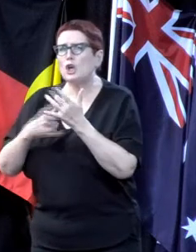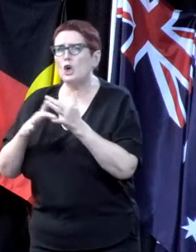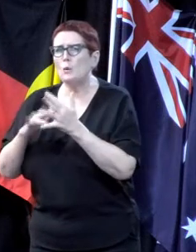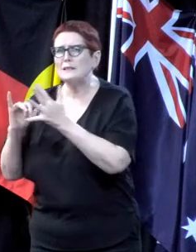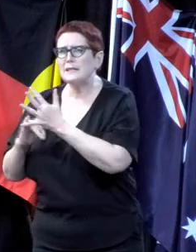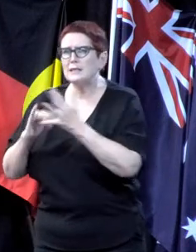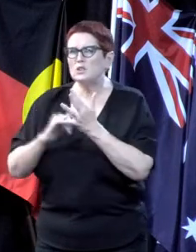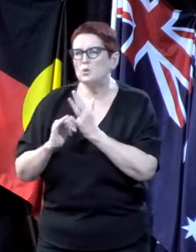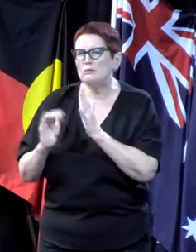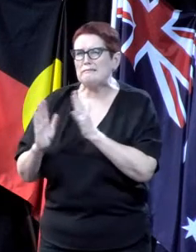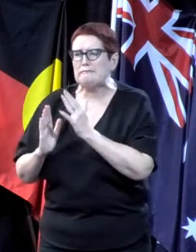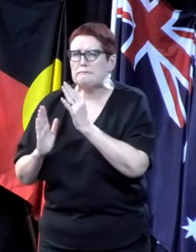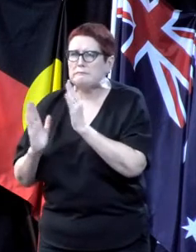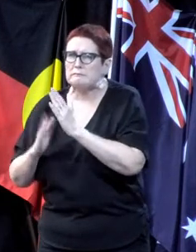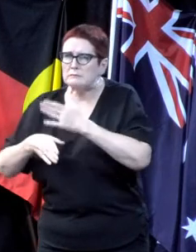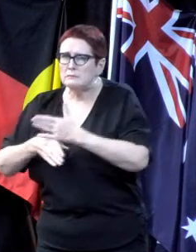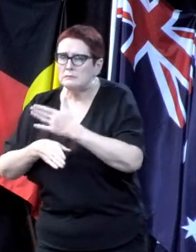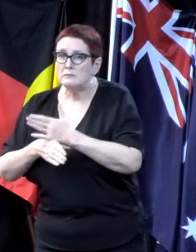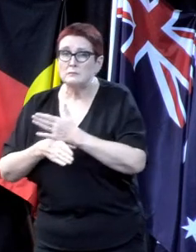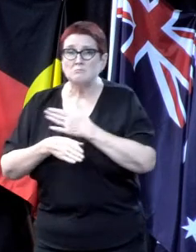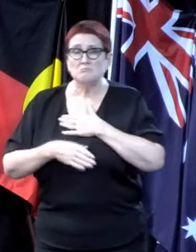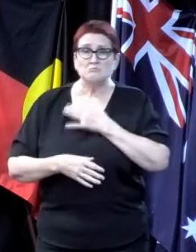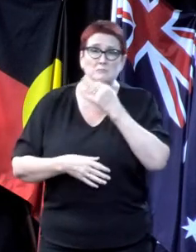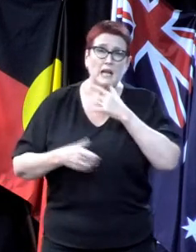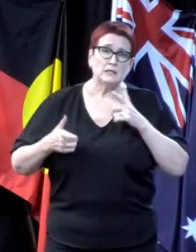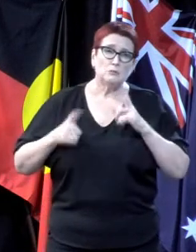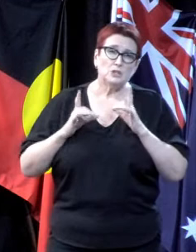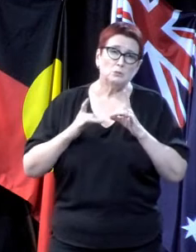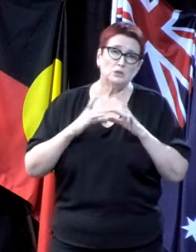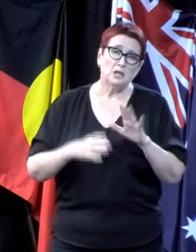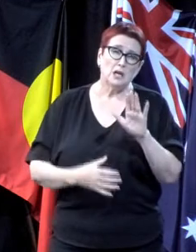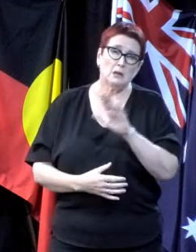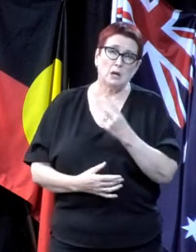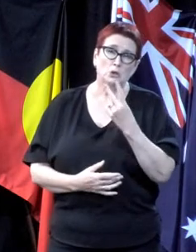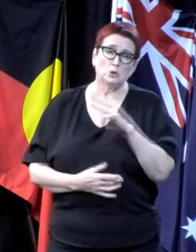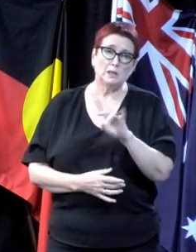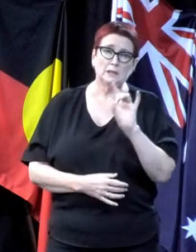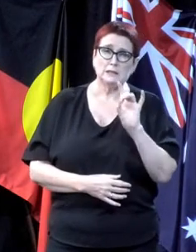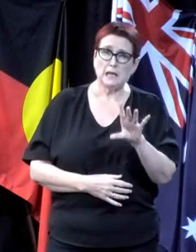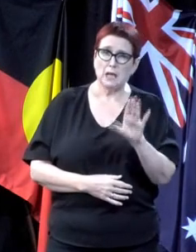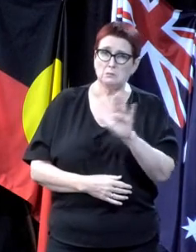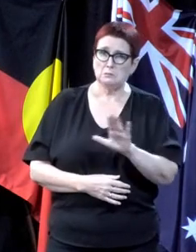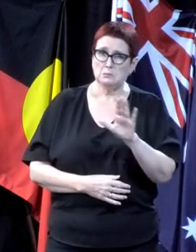an acting principal began about 2010. DR MELLIFONT: Okay. And that’s at Ayr? MR DALE: Sorry?